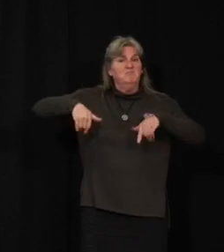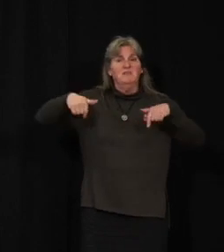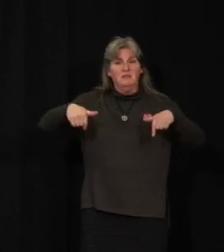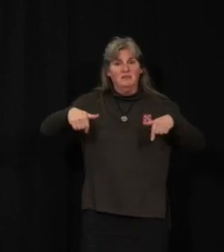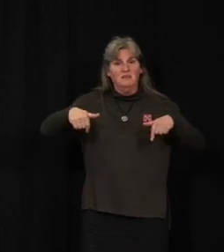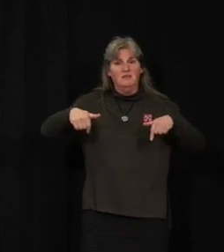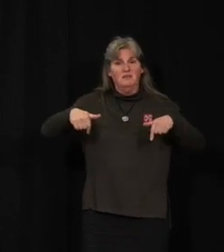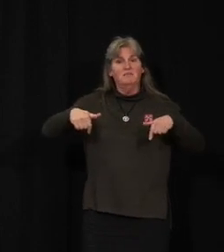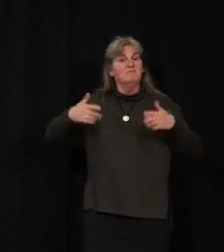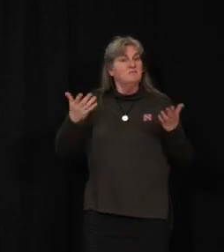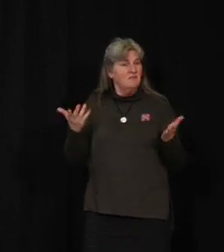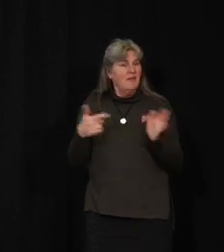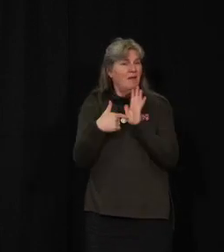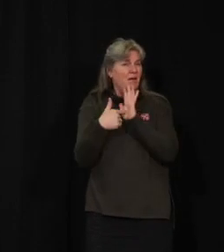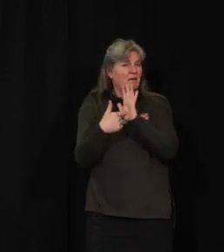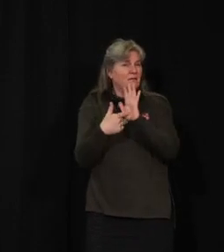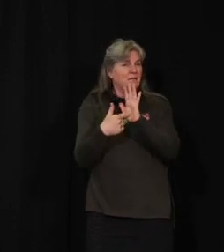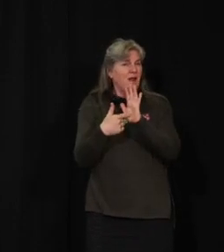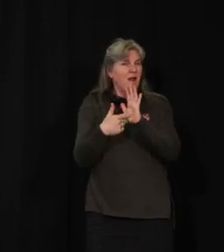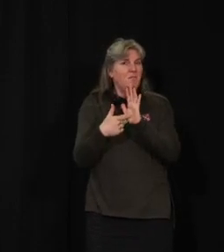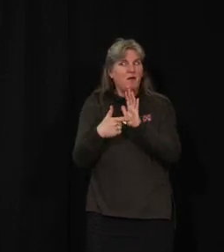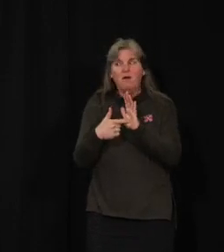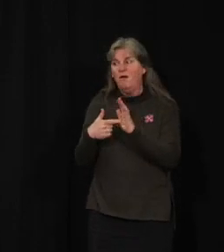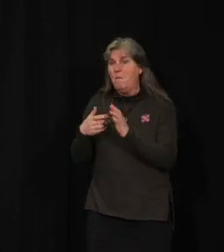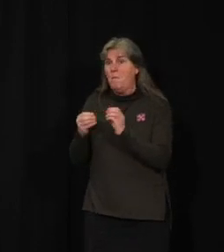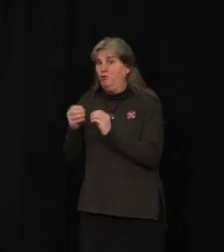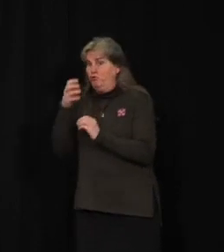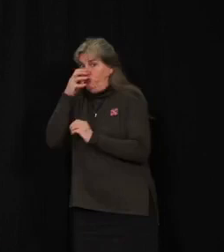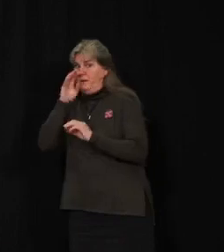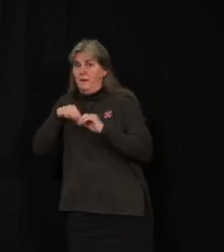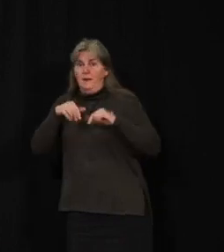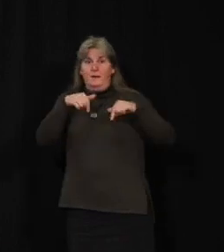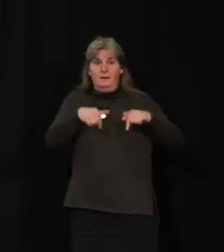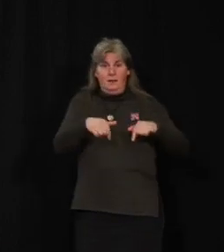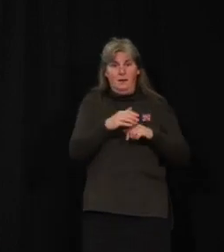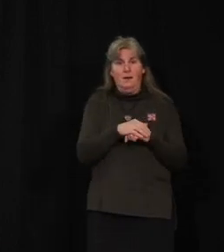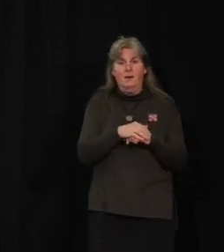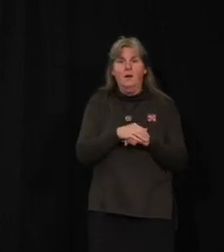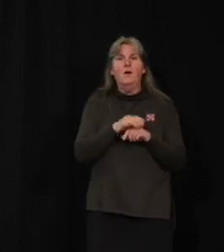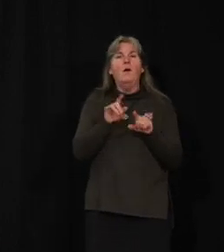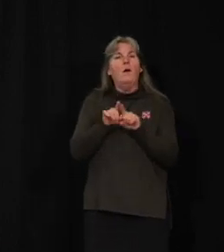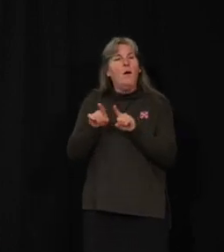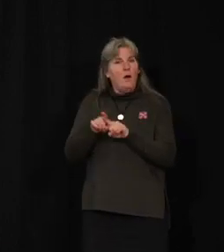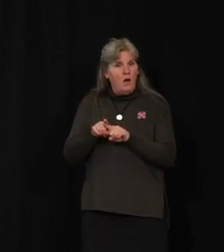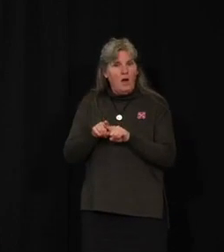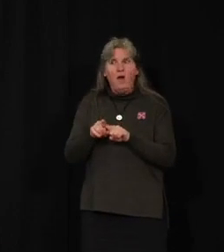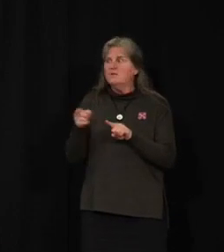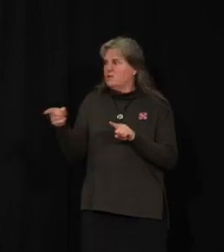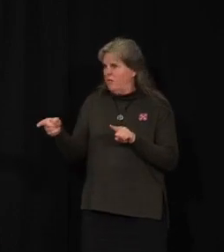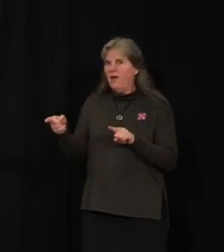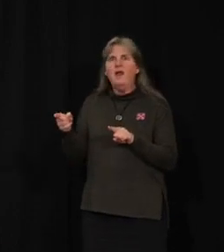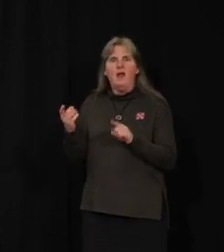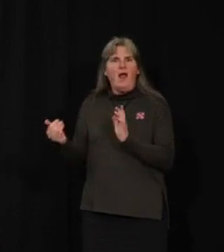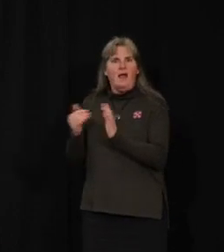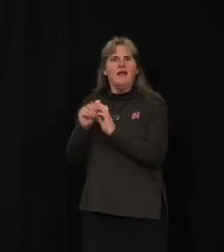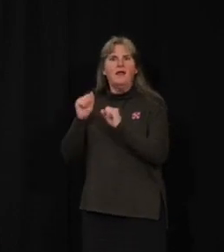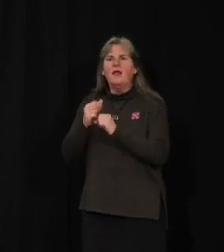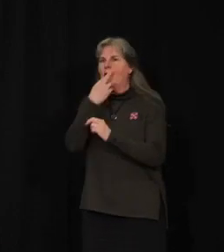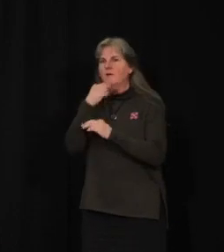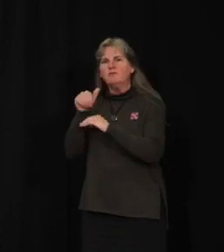We are also seeing others celebrate the return of takeout options for food for restaurant. Yukon restaurants have always hd